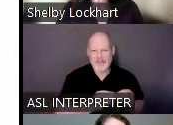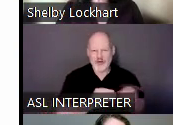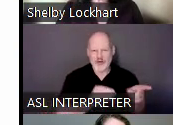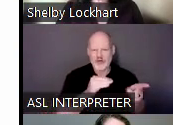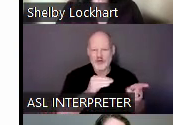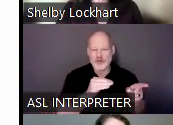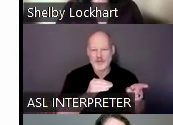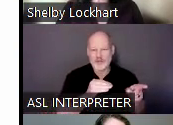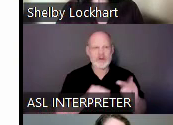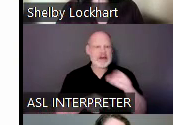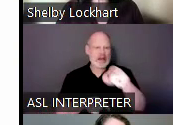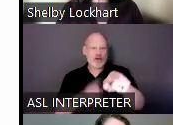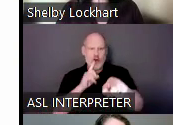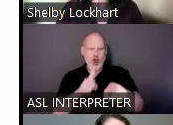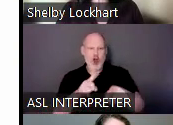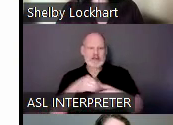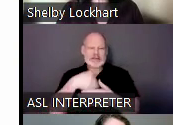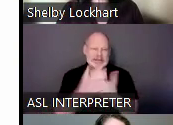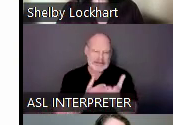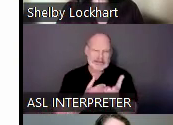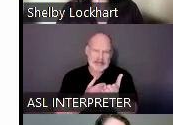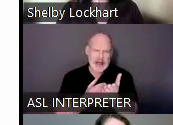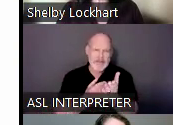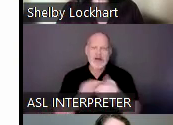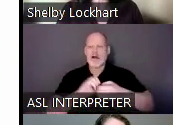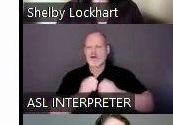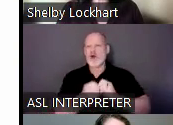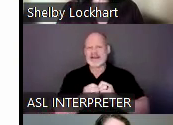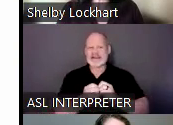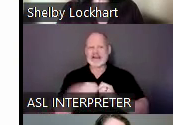some quantitative data, there's some numbers right? And really I wanted to